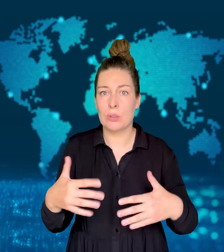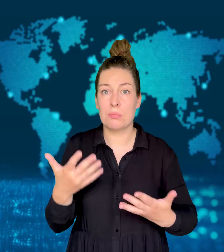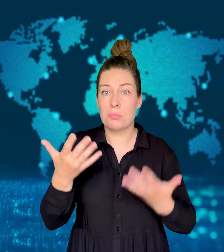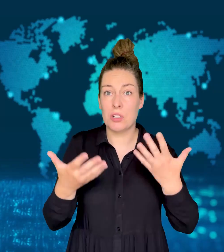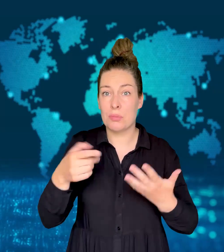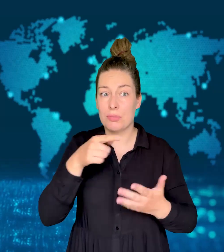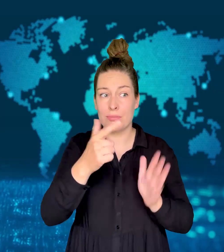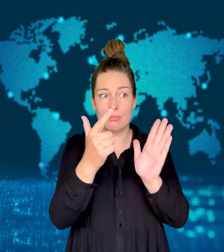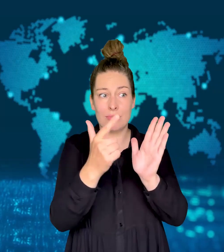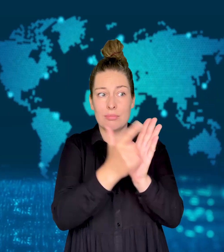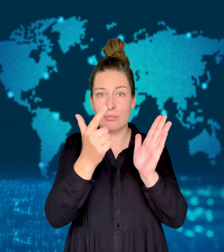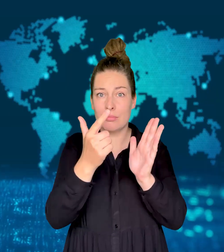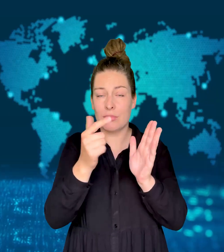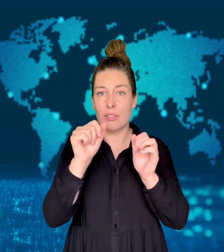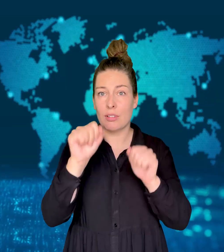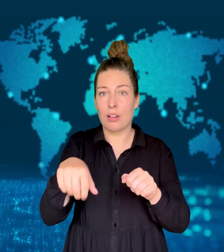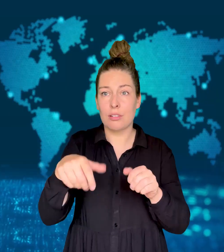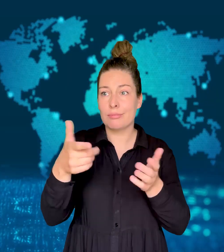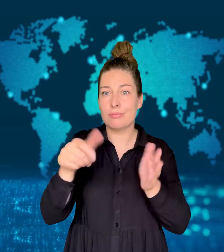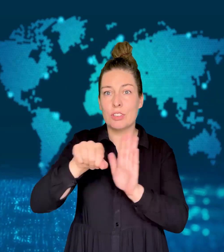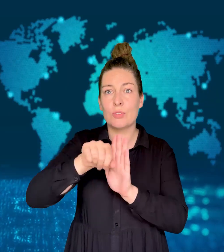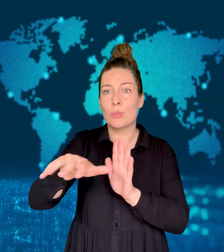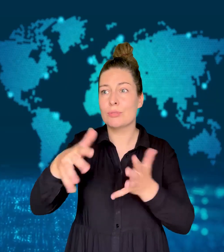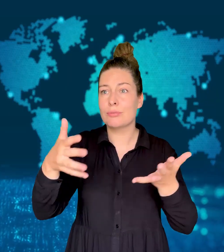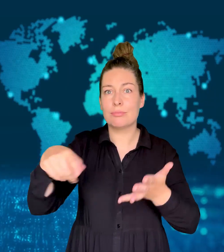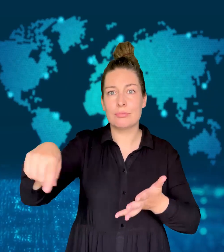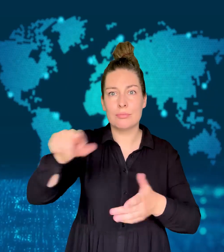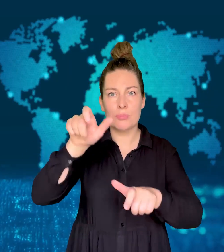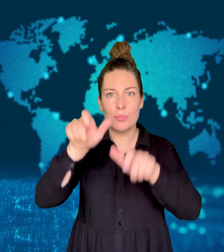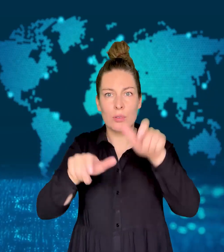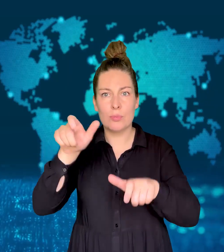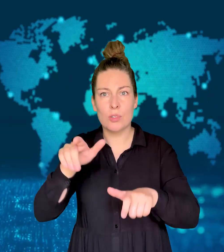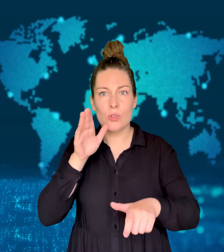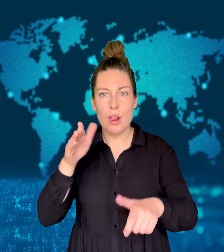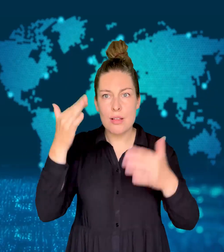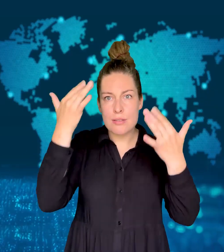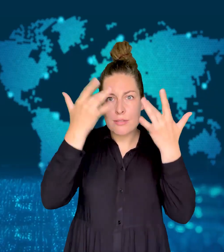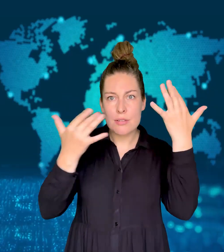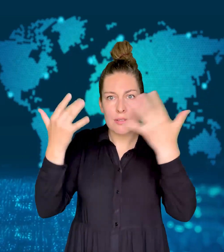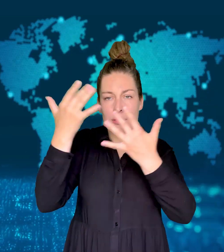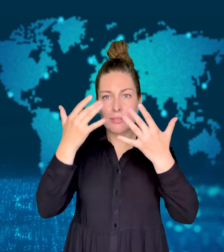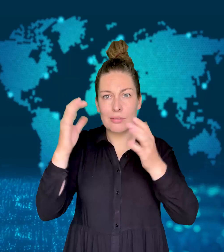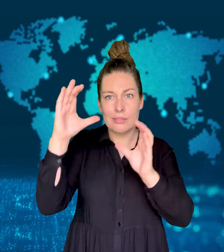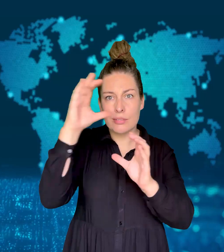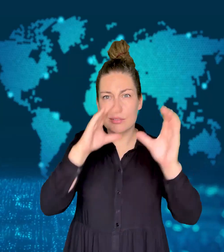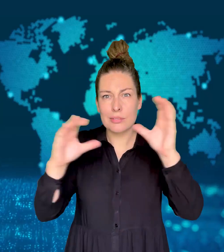Those rates are alarmingly high.